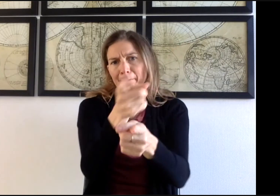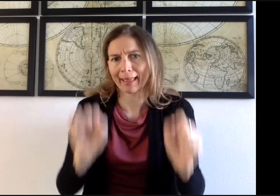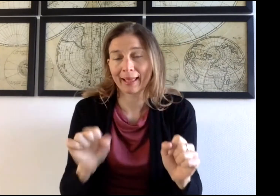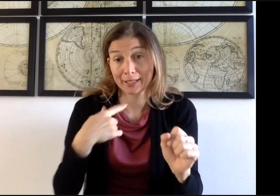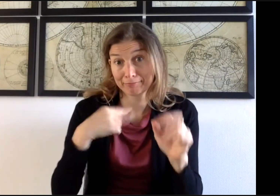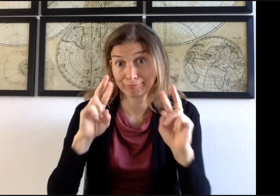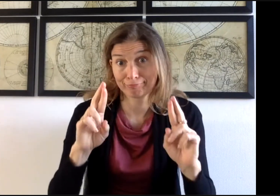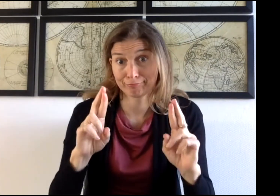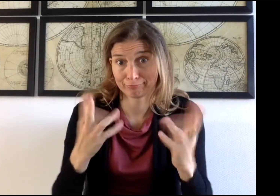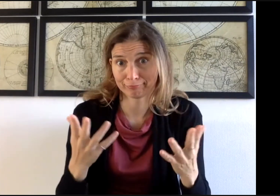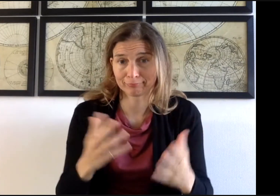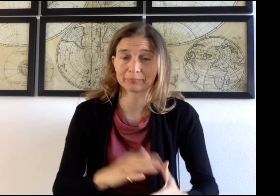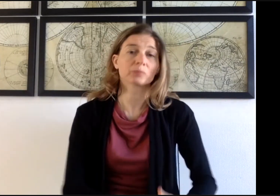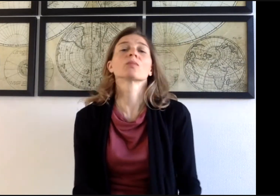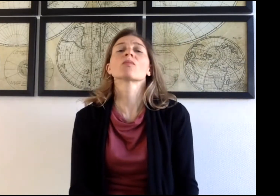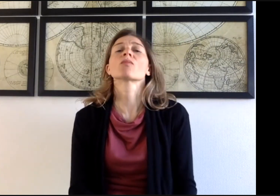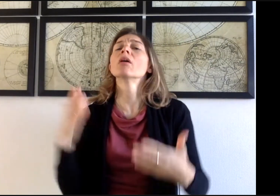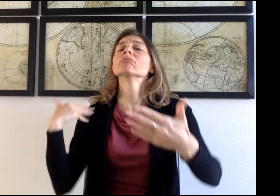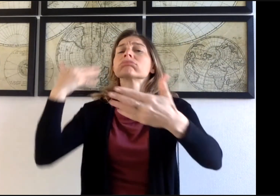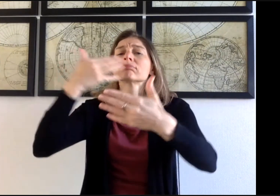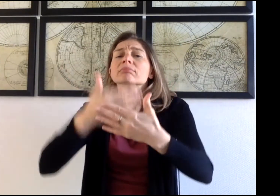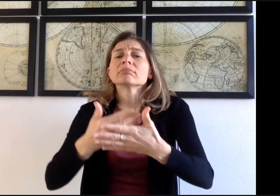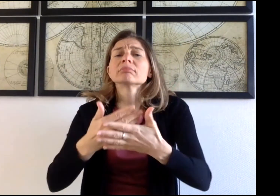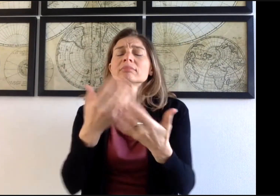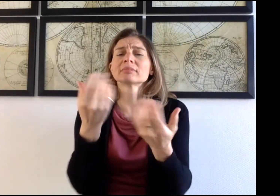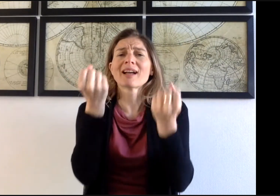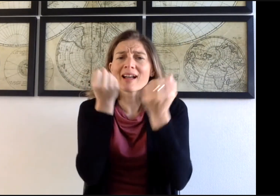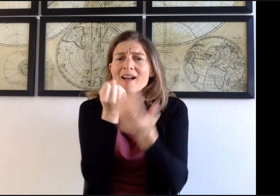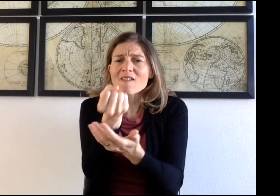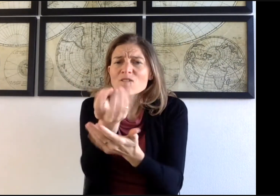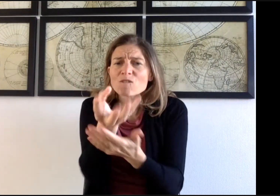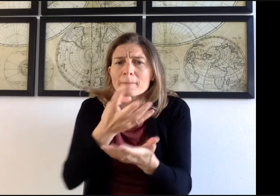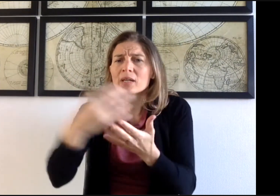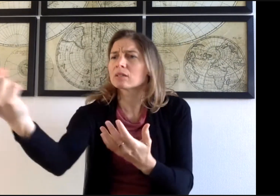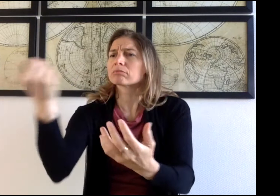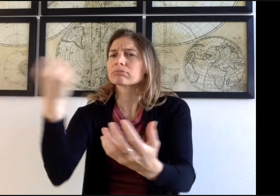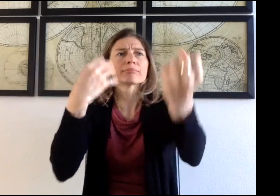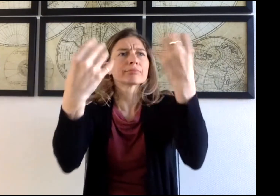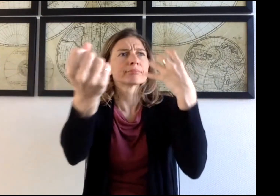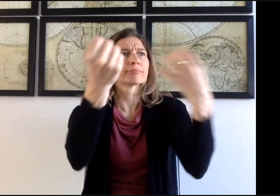and the information you have sent us has flowed extremely well